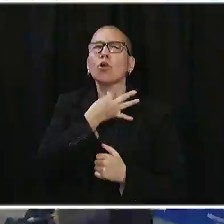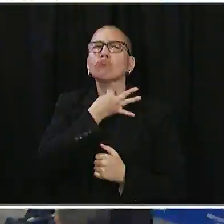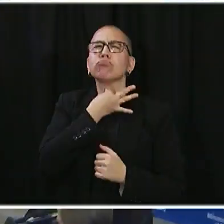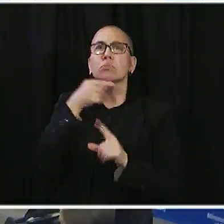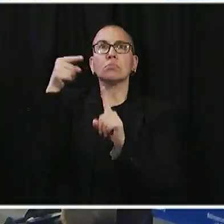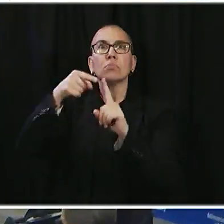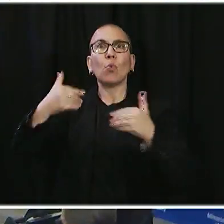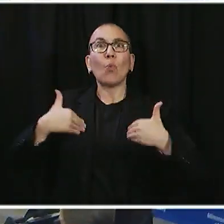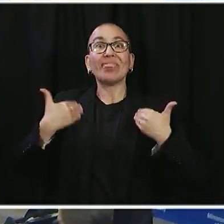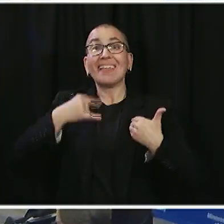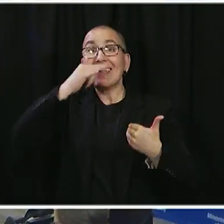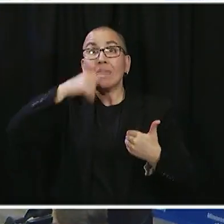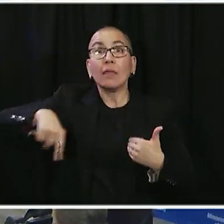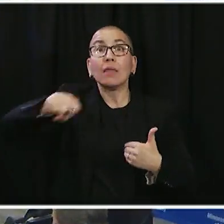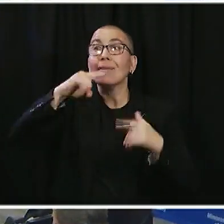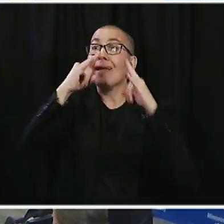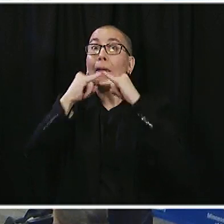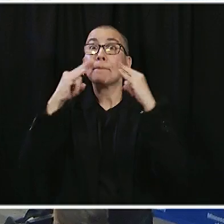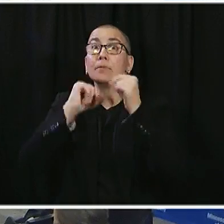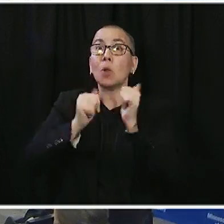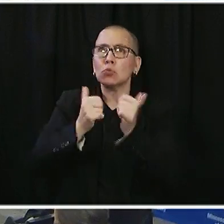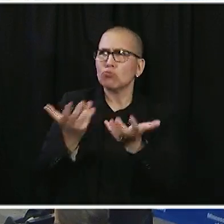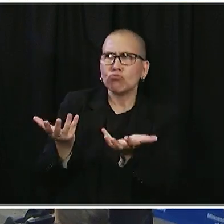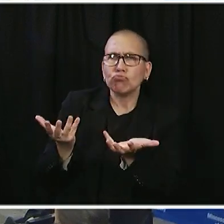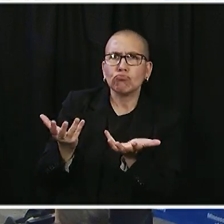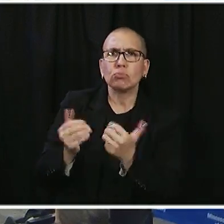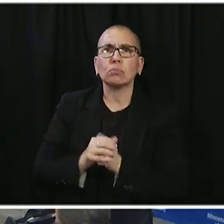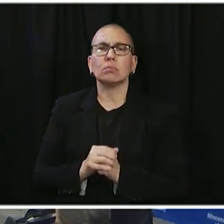≫ YEAH, I DIDN'T HEAR ANYTHING ABOUT -- YEP. THEY'RE IN THERE. STEVE, I'M GOING TO TURN TO YOU.